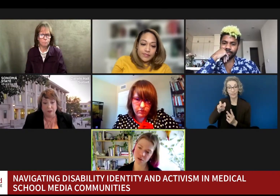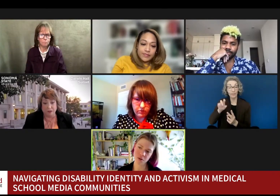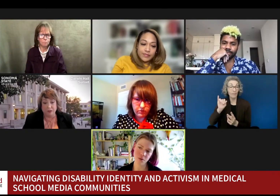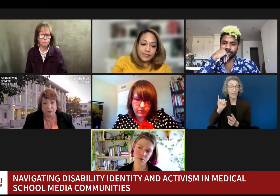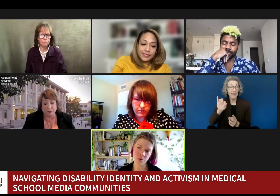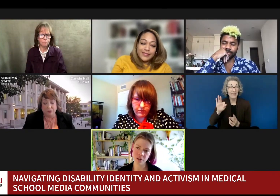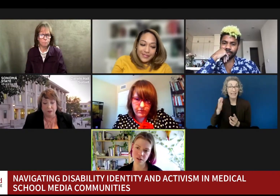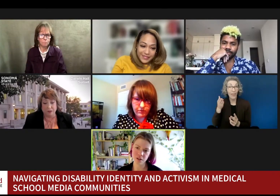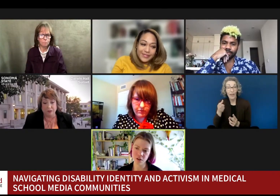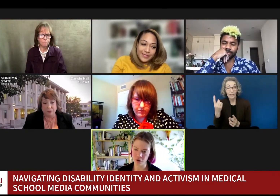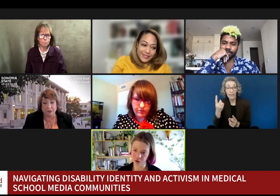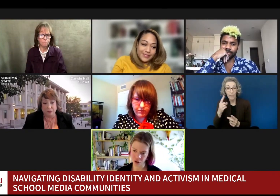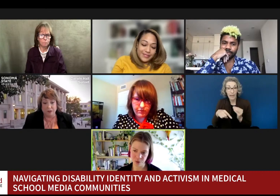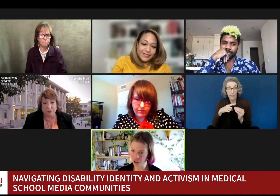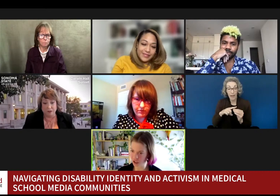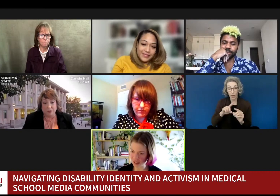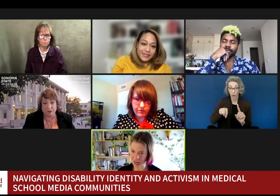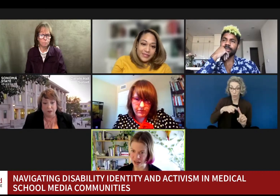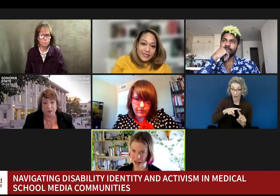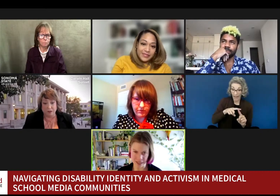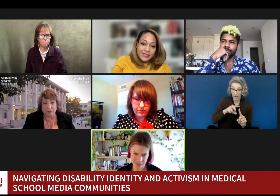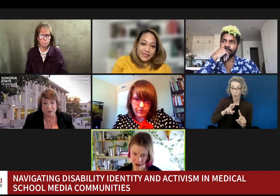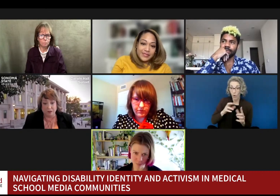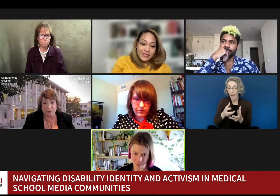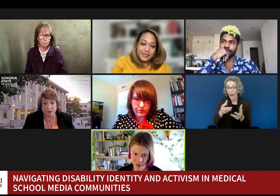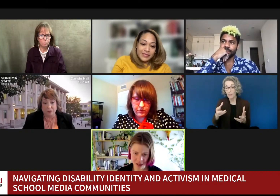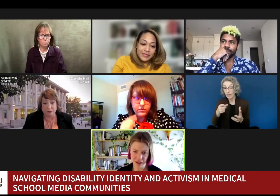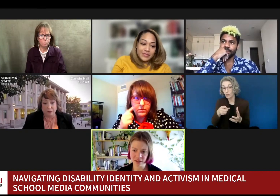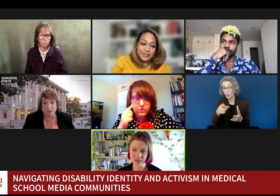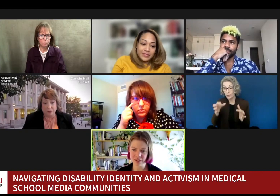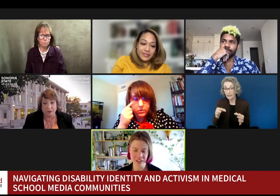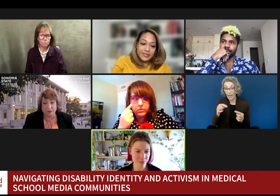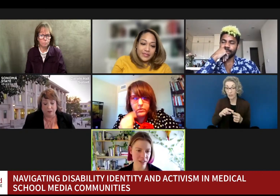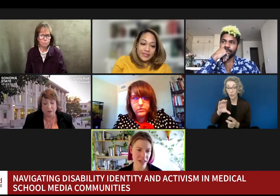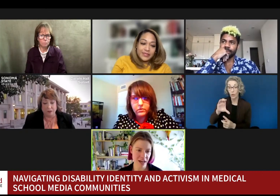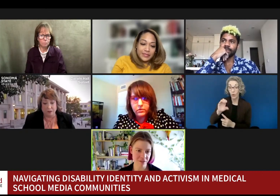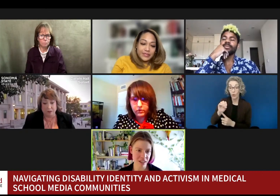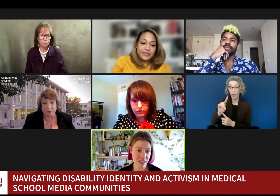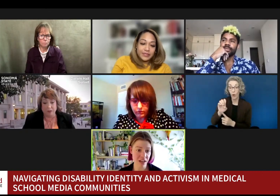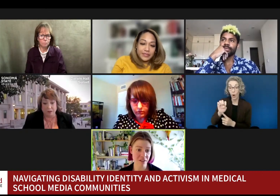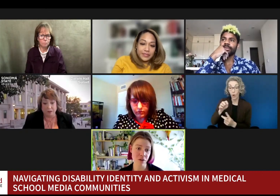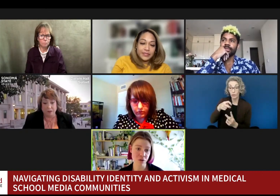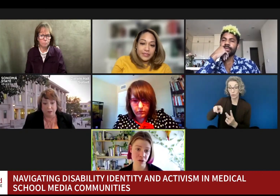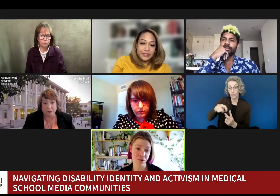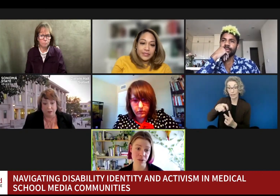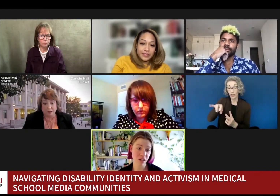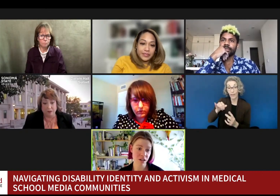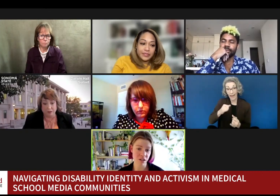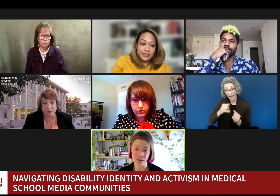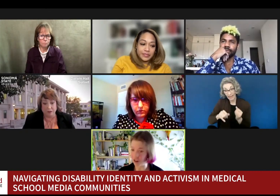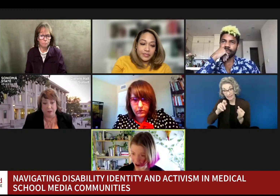switch that ends up being disability advocacy if you choose not to code switch,